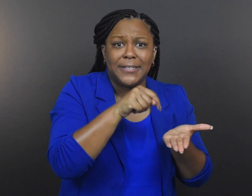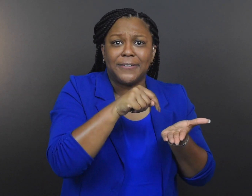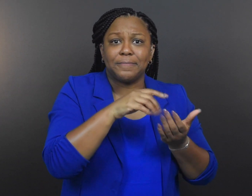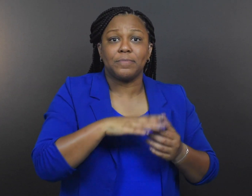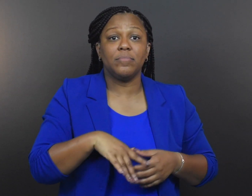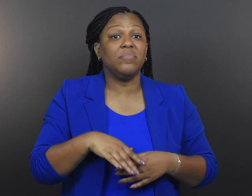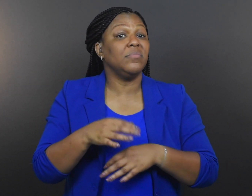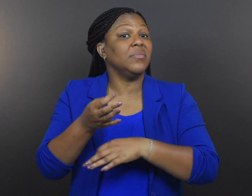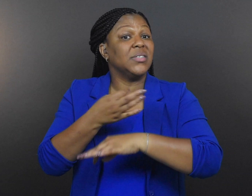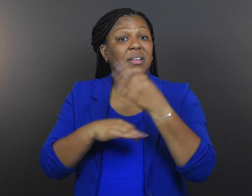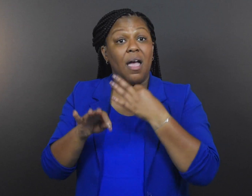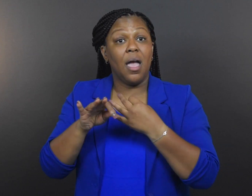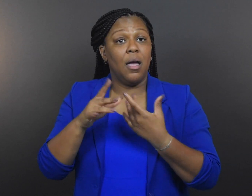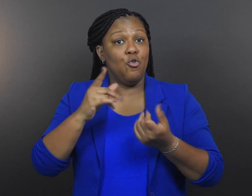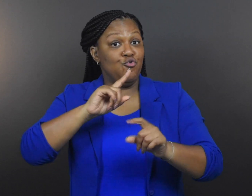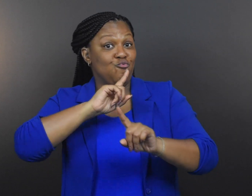Instead of reacting with alarm,